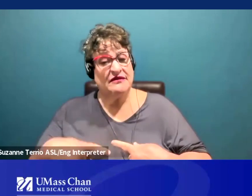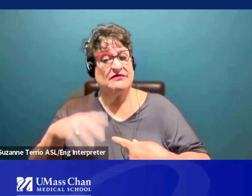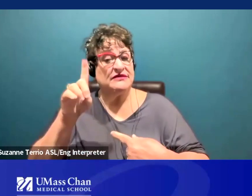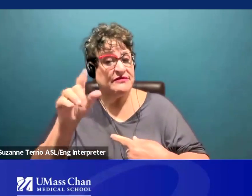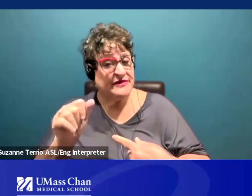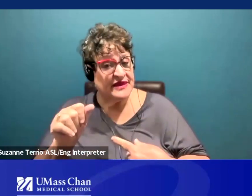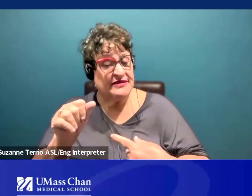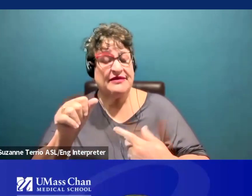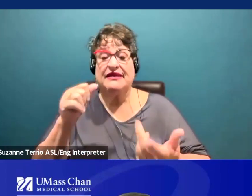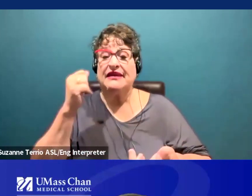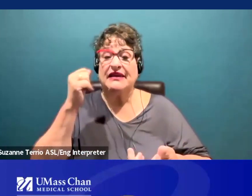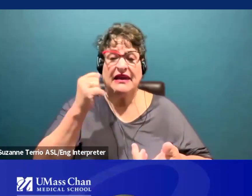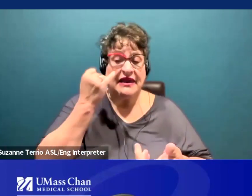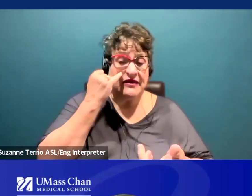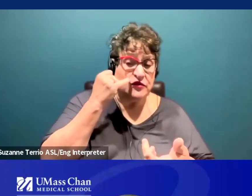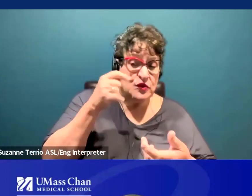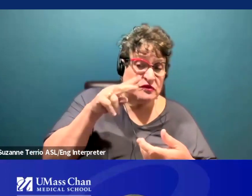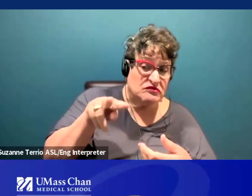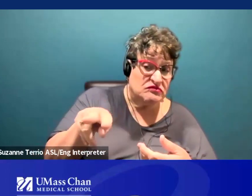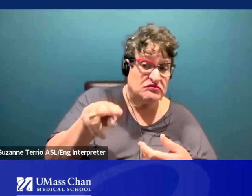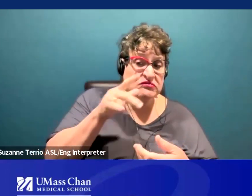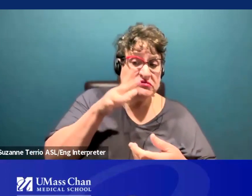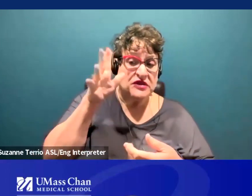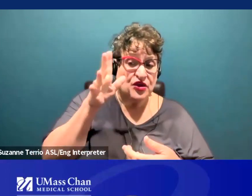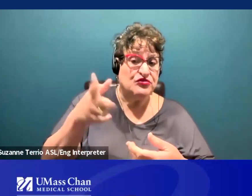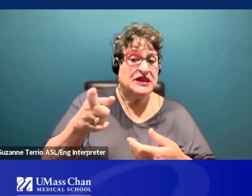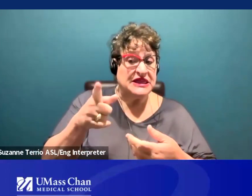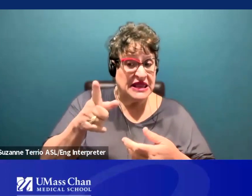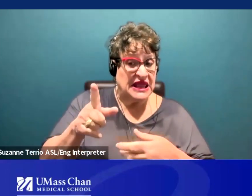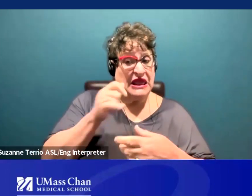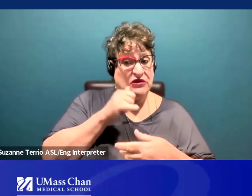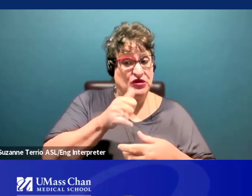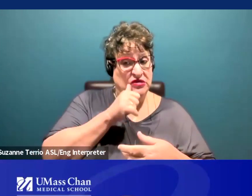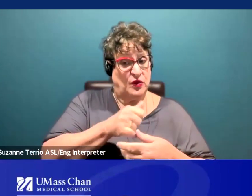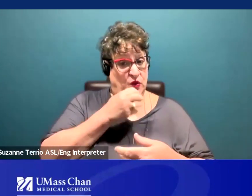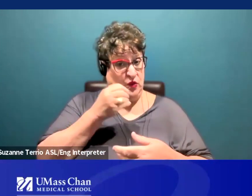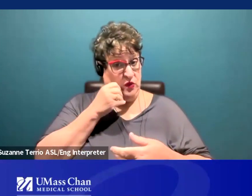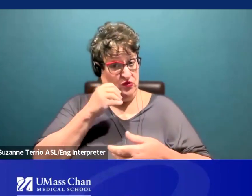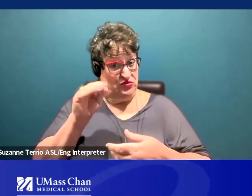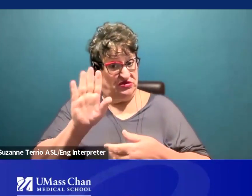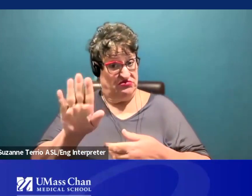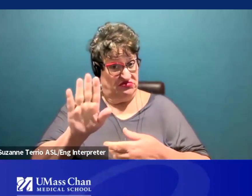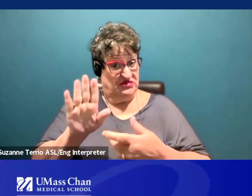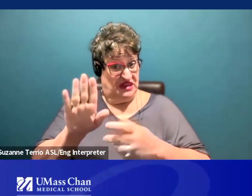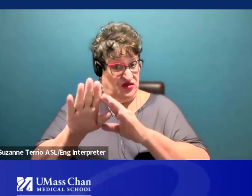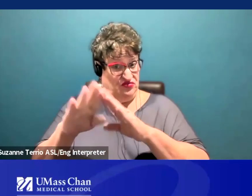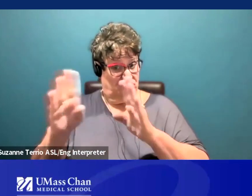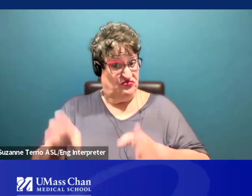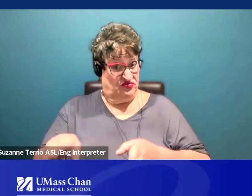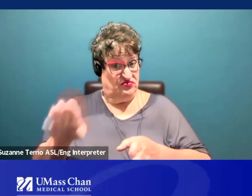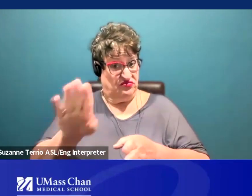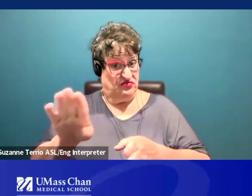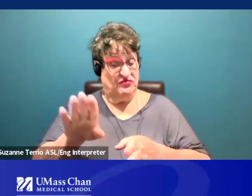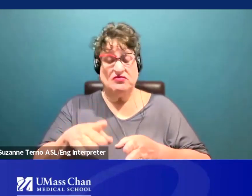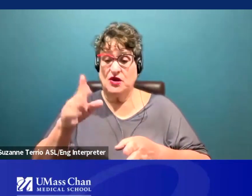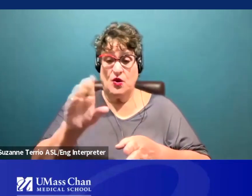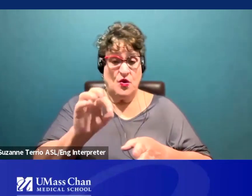the parent in their home with the child? Do you observe the parent with their aides, whether it's like a family member support or